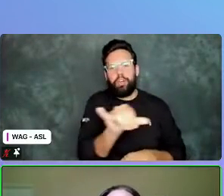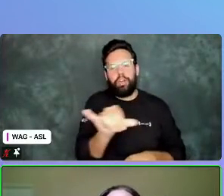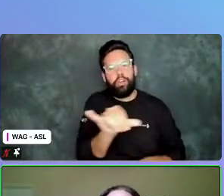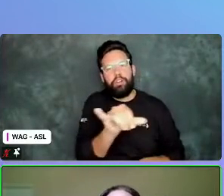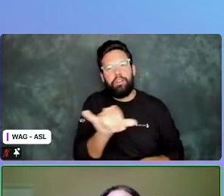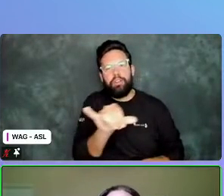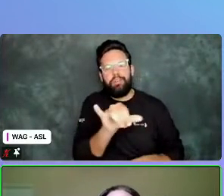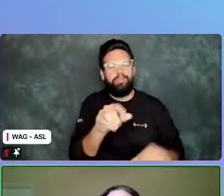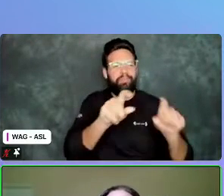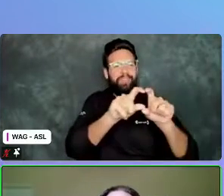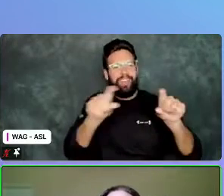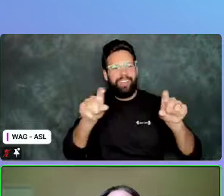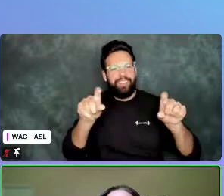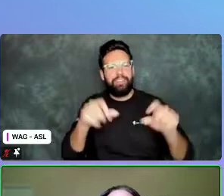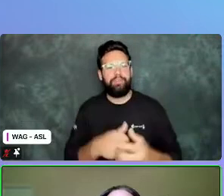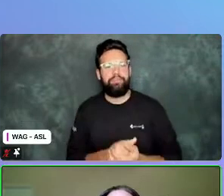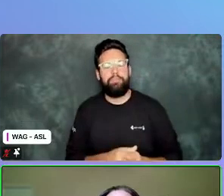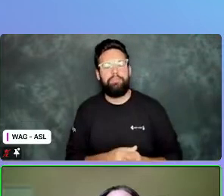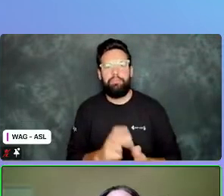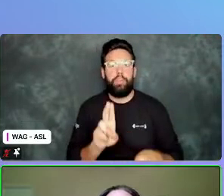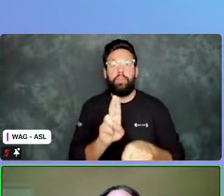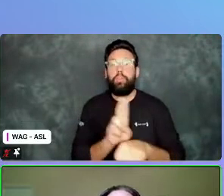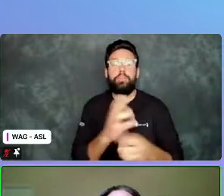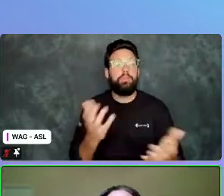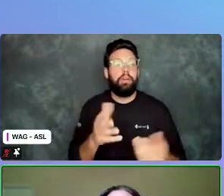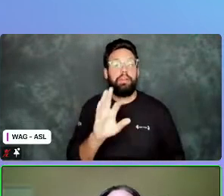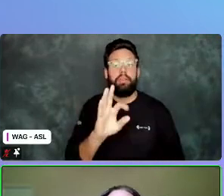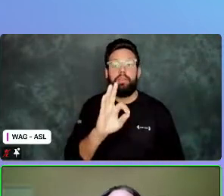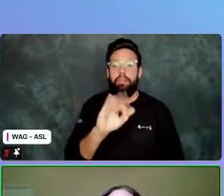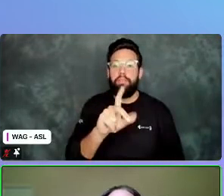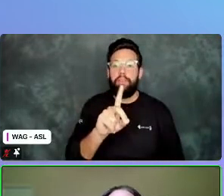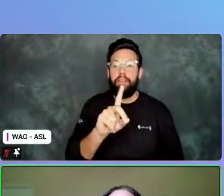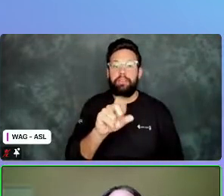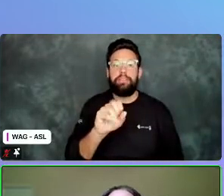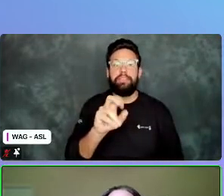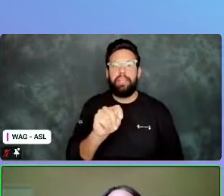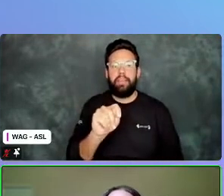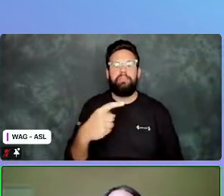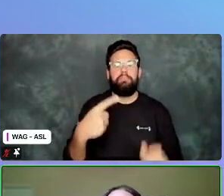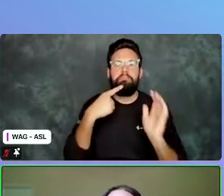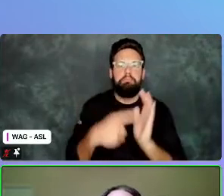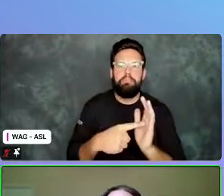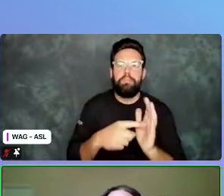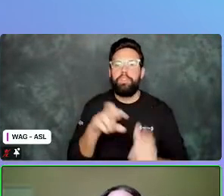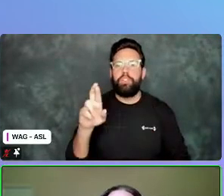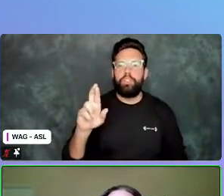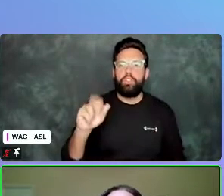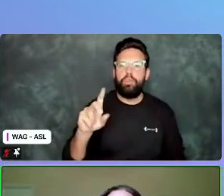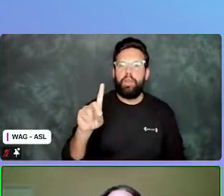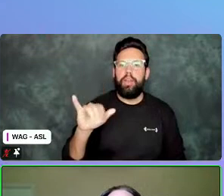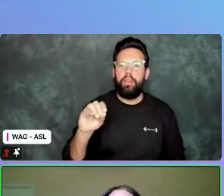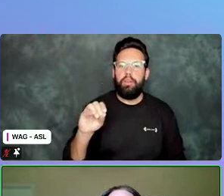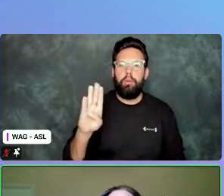grouping similar fields. So to group similar fields, we use a field set, and a field set